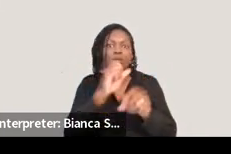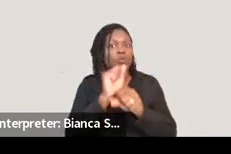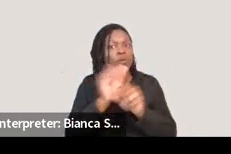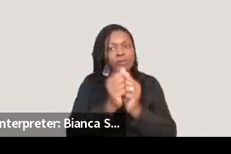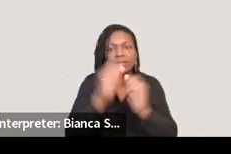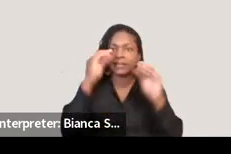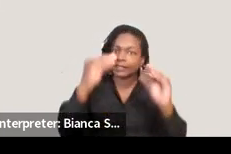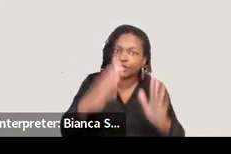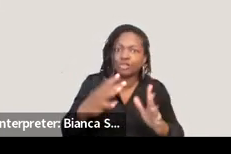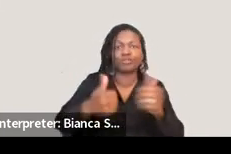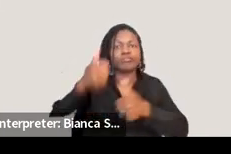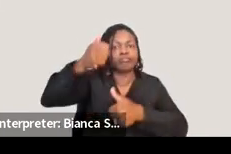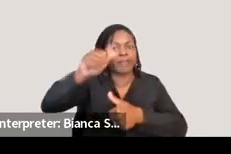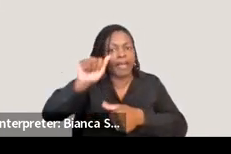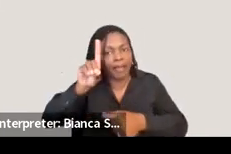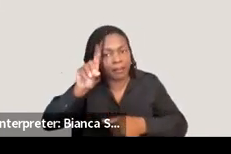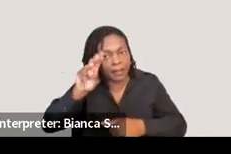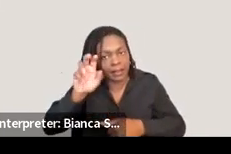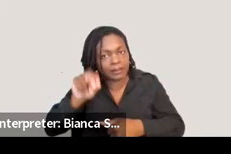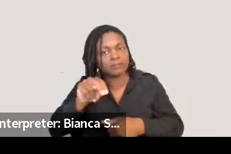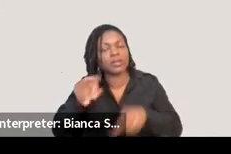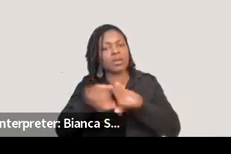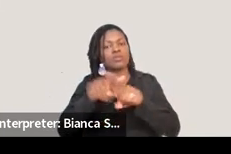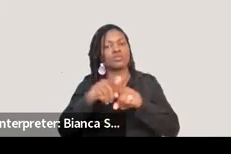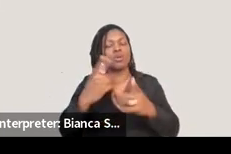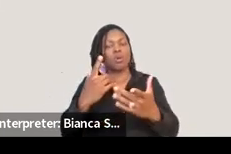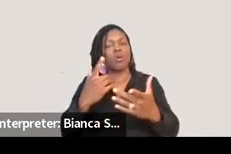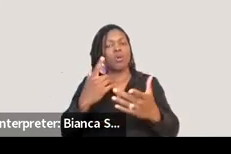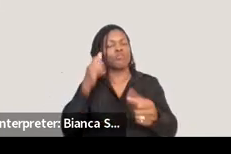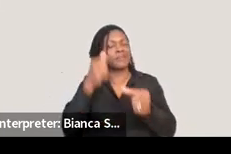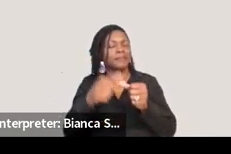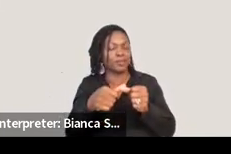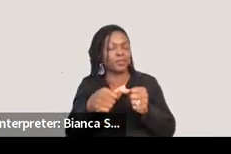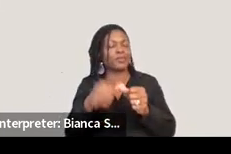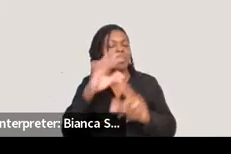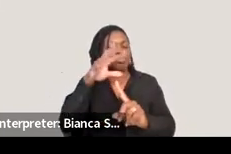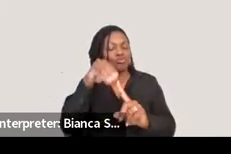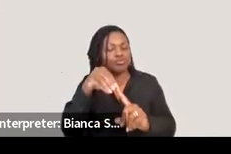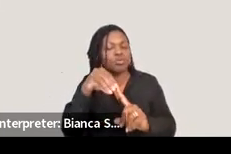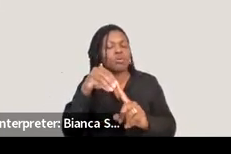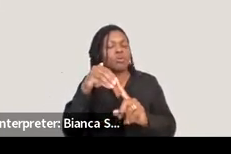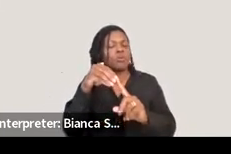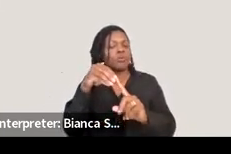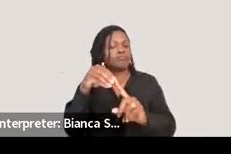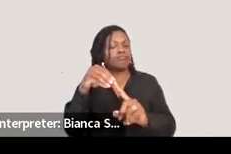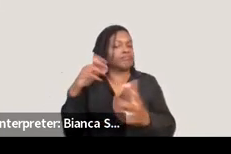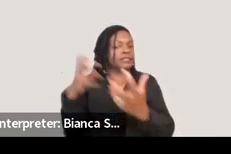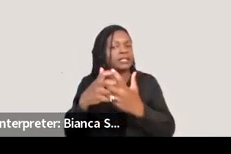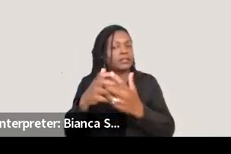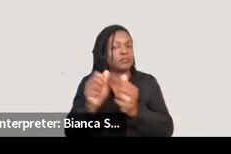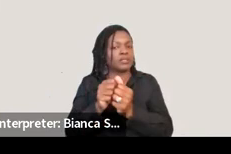Being mindful, about cultural biases and things like that. Next slide.